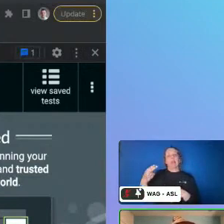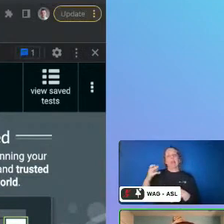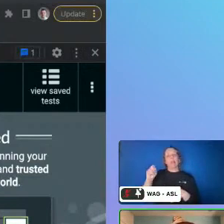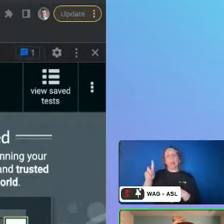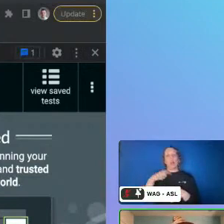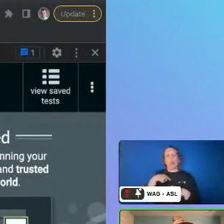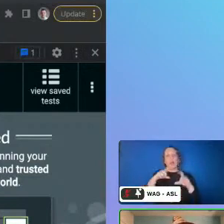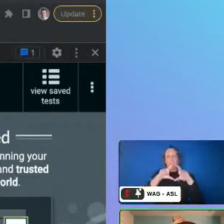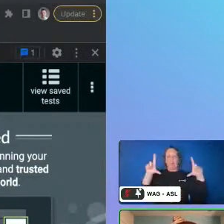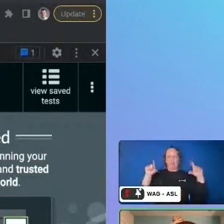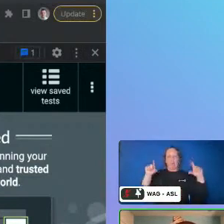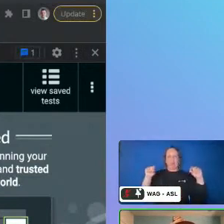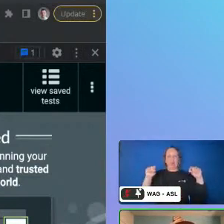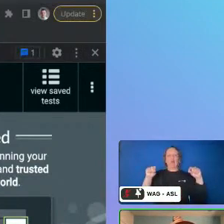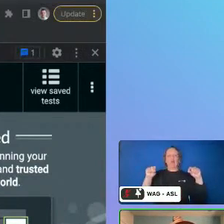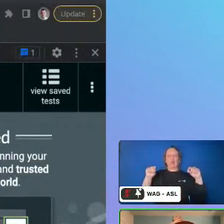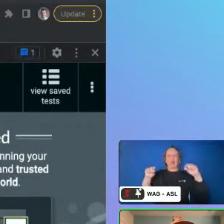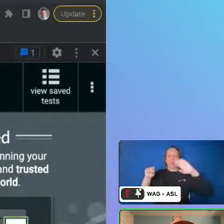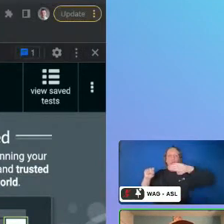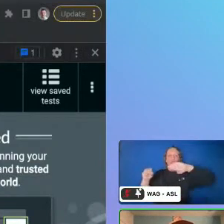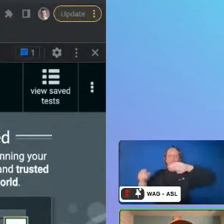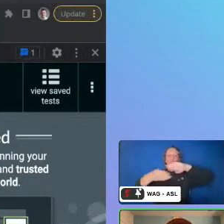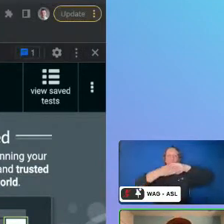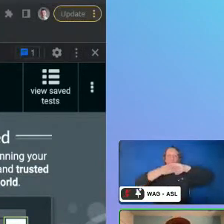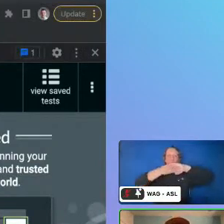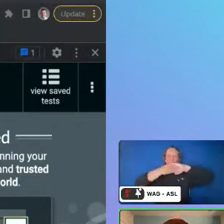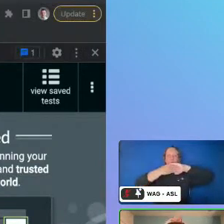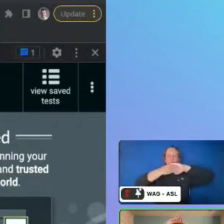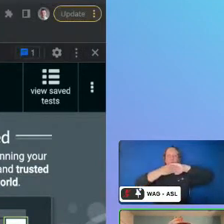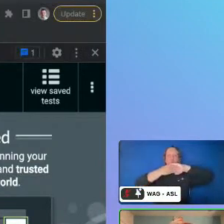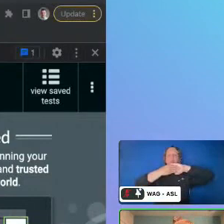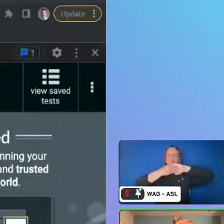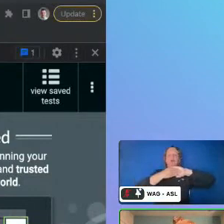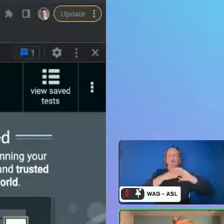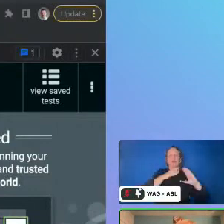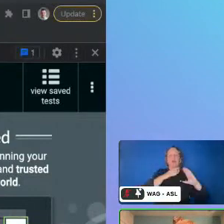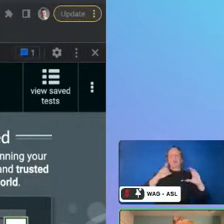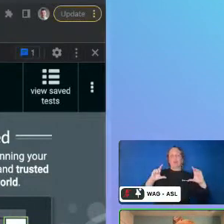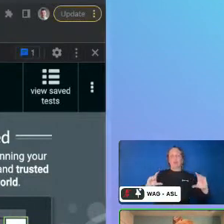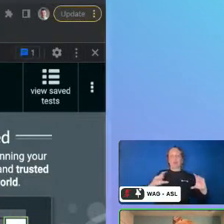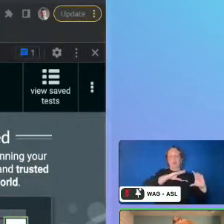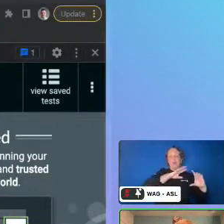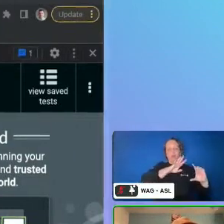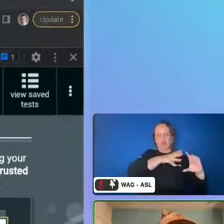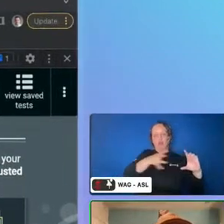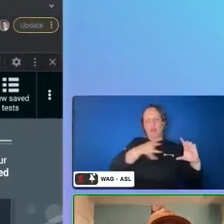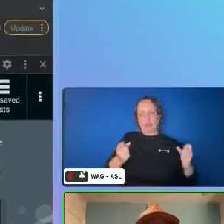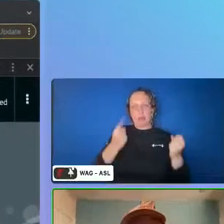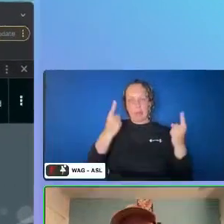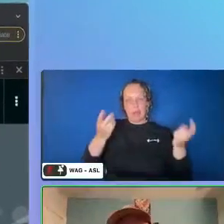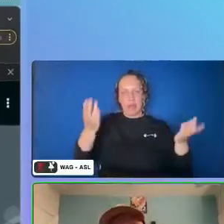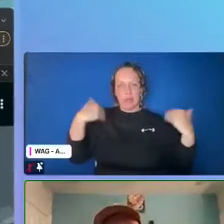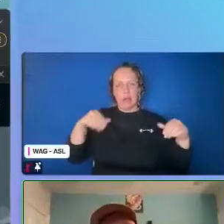and some text overlaying it. We have a chart with this week's spending. We have recent deposits and recent transactions.